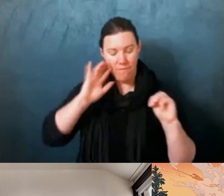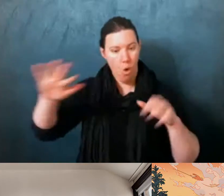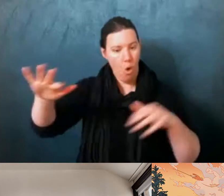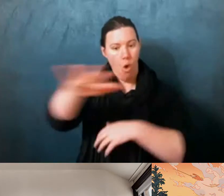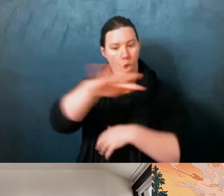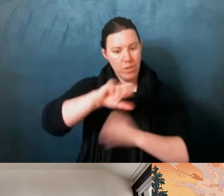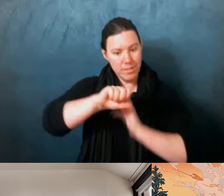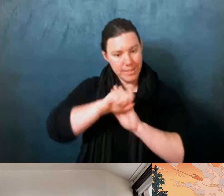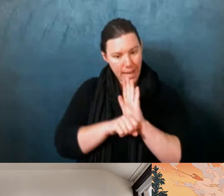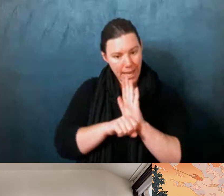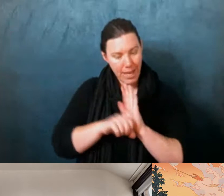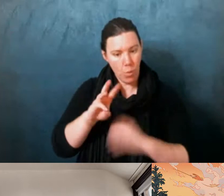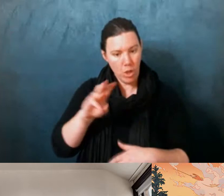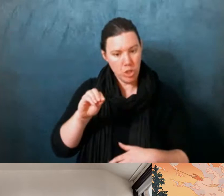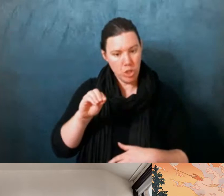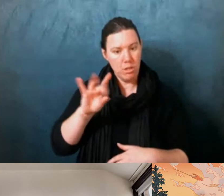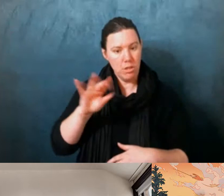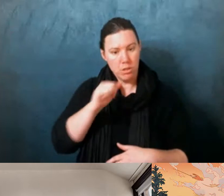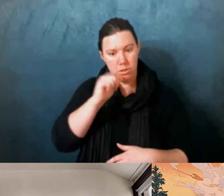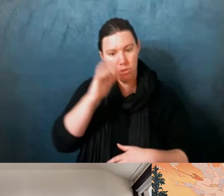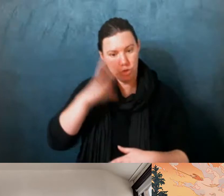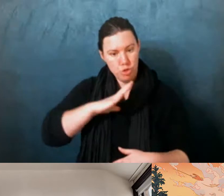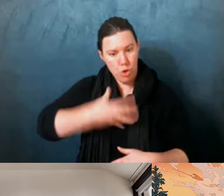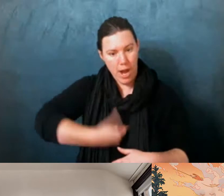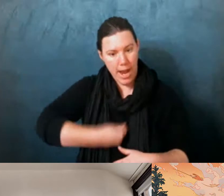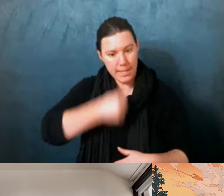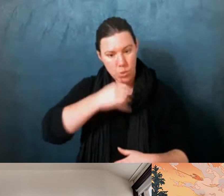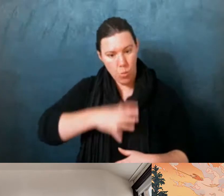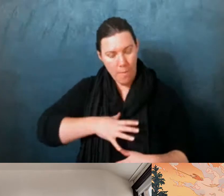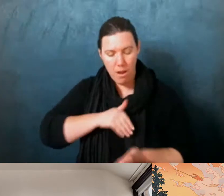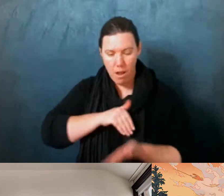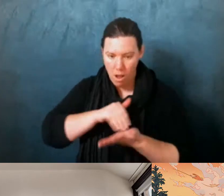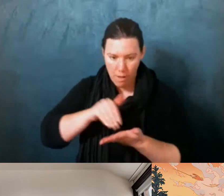going for healthcare. They are misgendered. They are insulted.